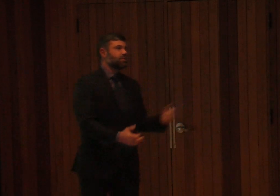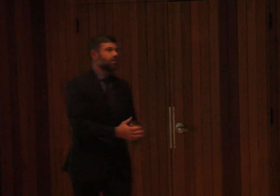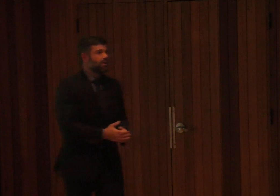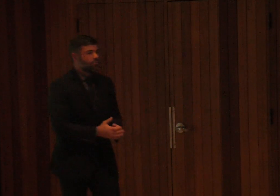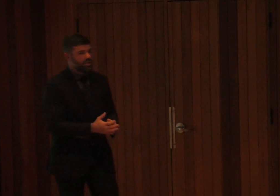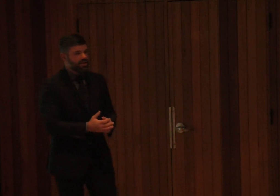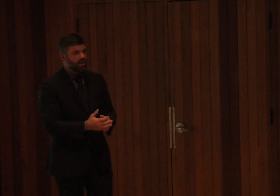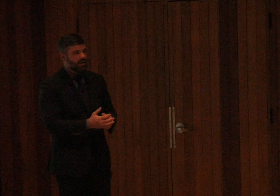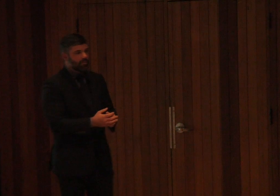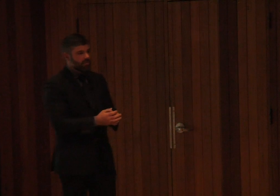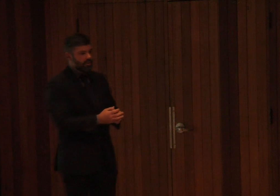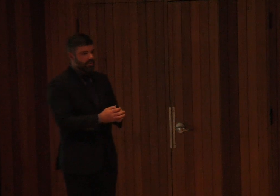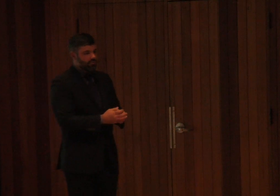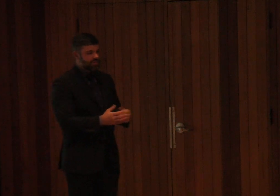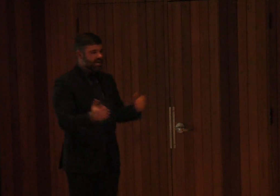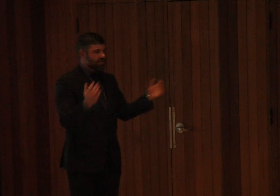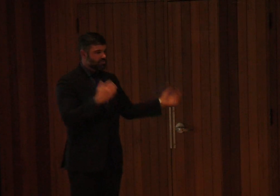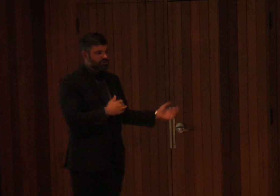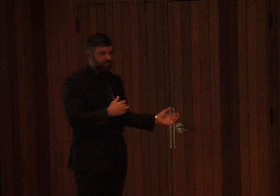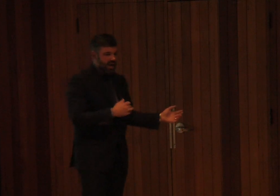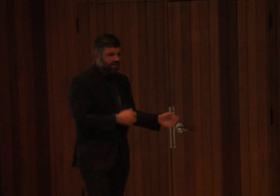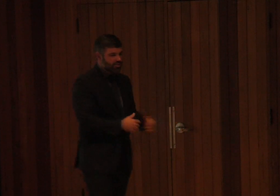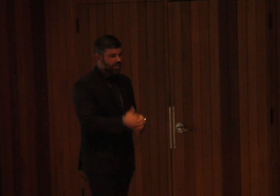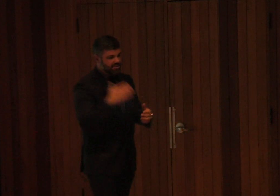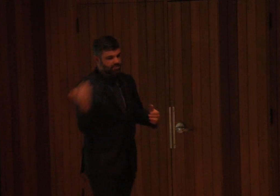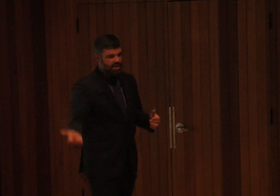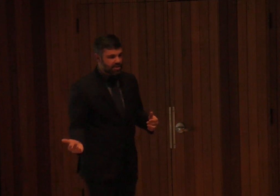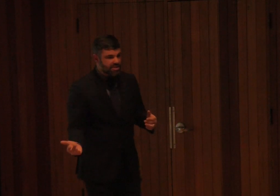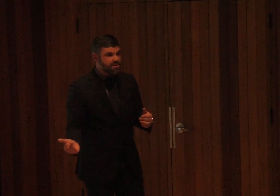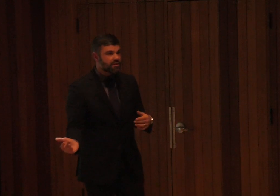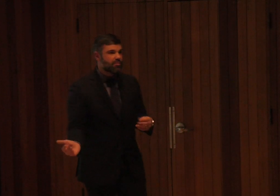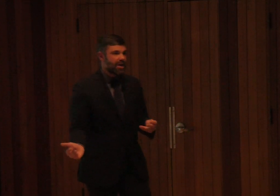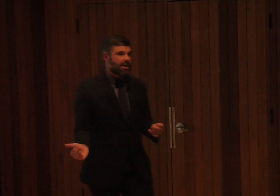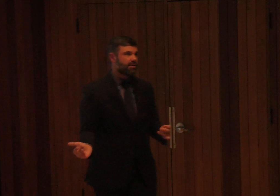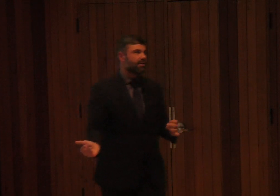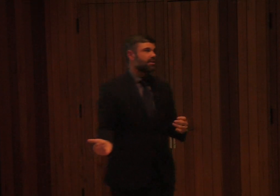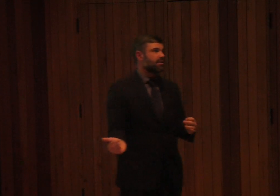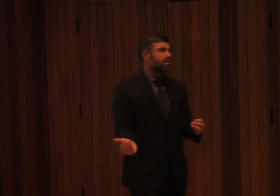When Dana's pushed back she might spend a year back in 1814